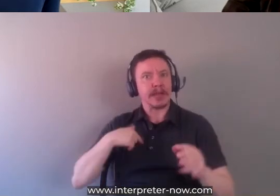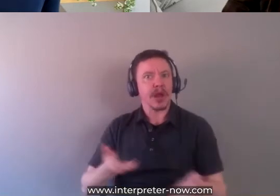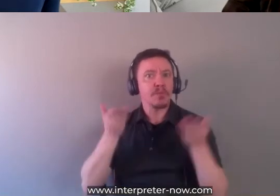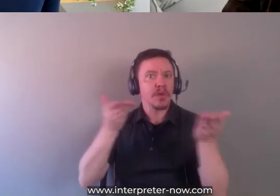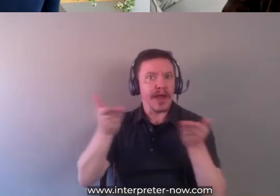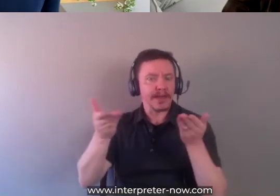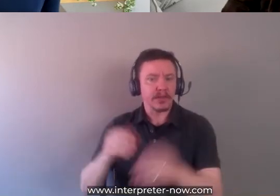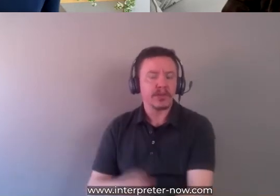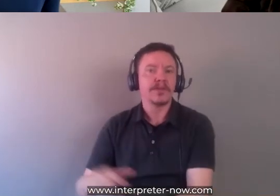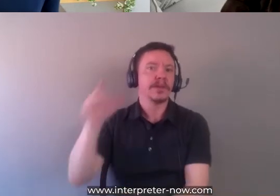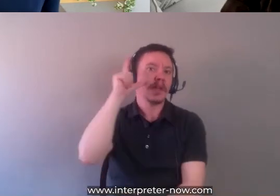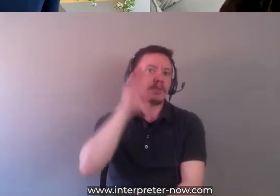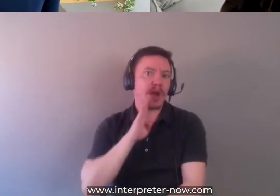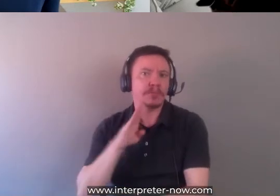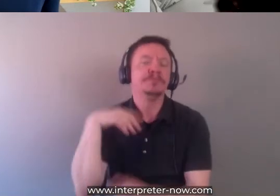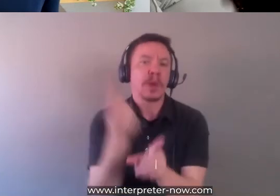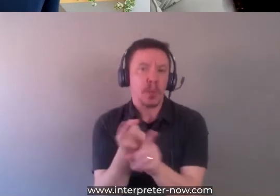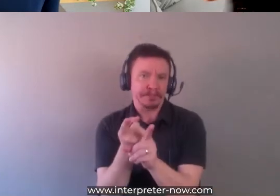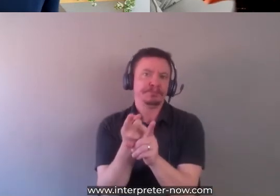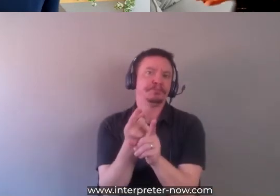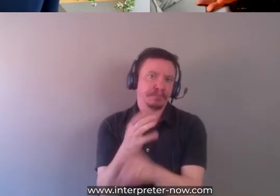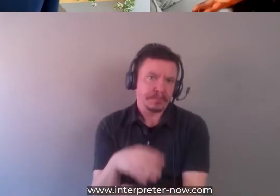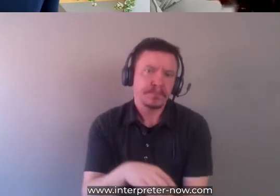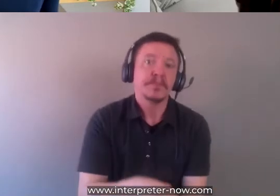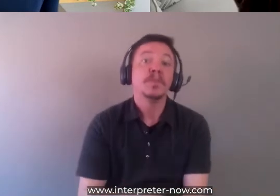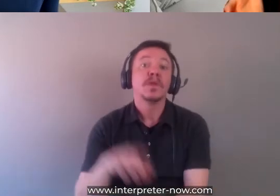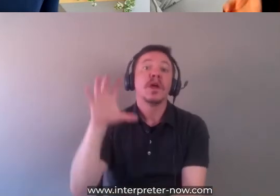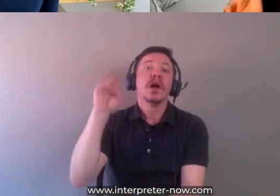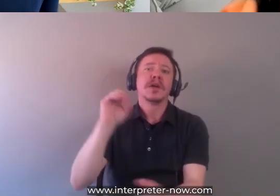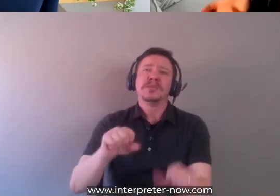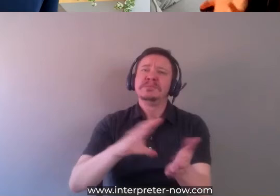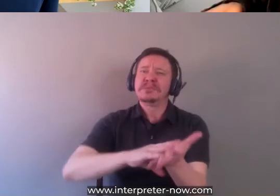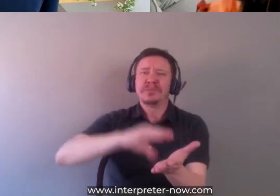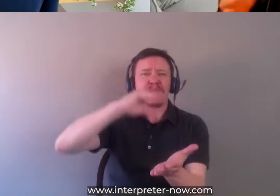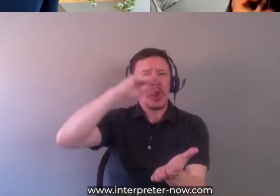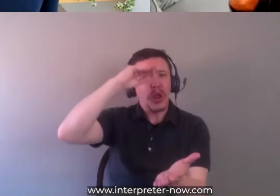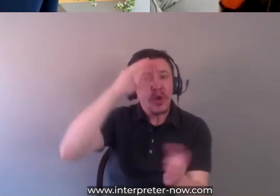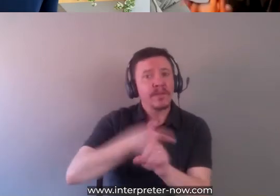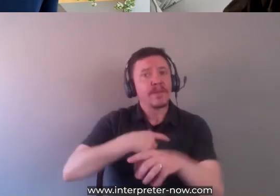Right. That's something where companies can learn a lot from grassroots activists